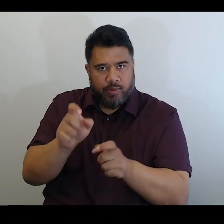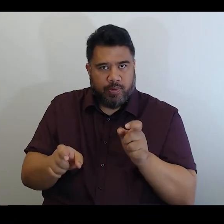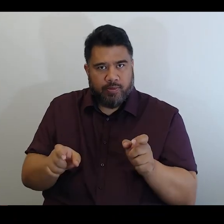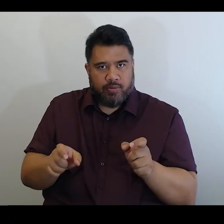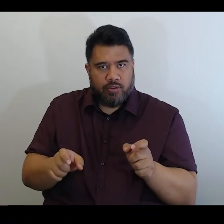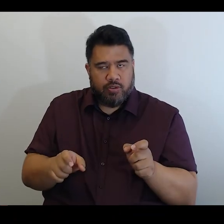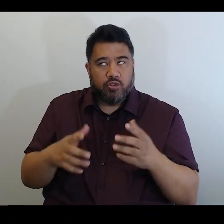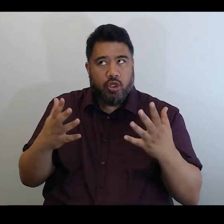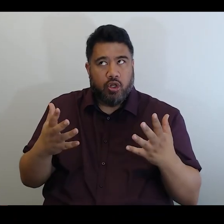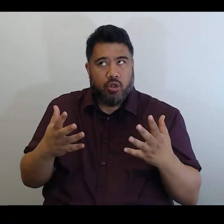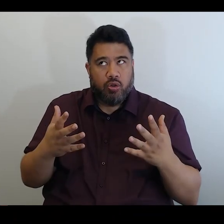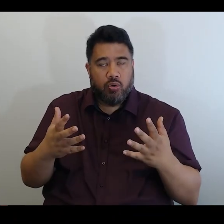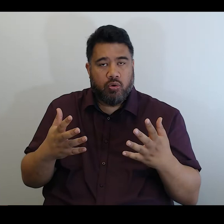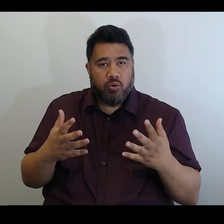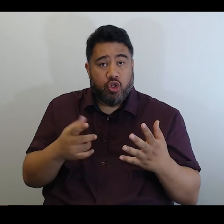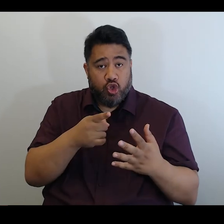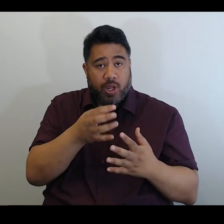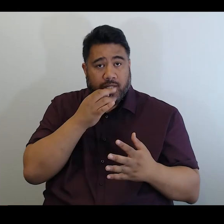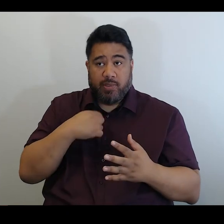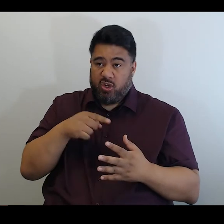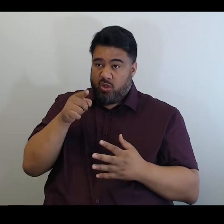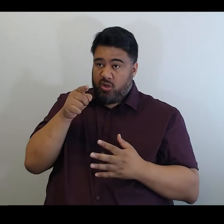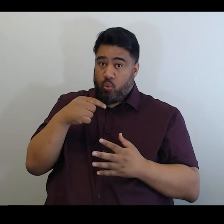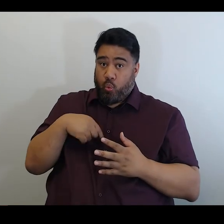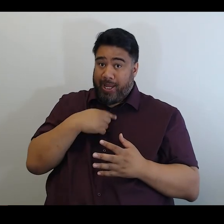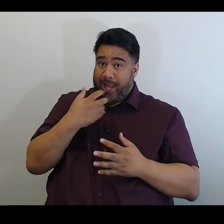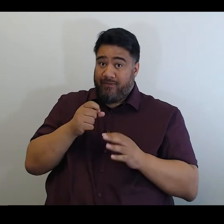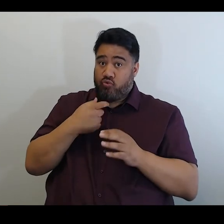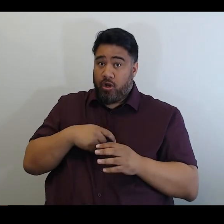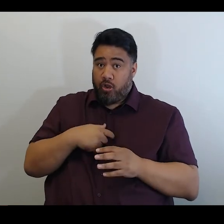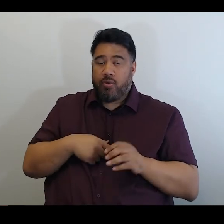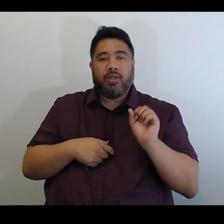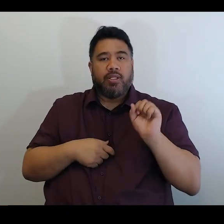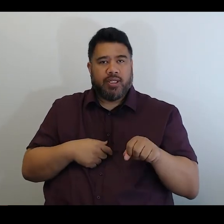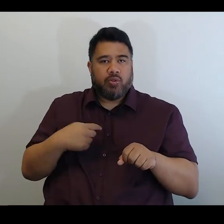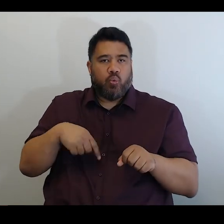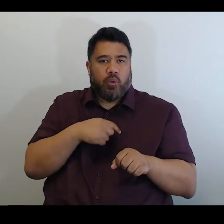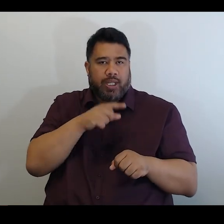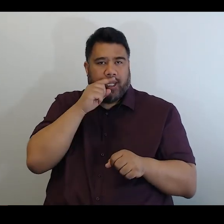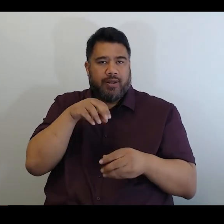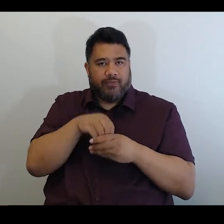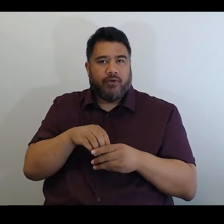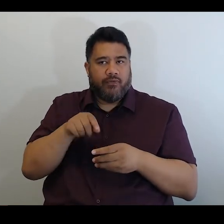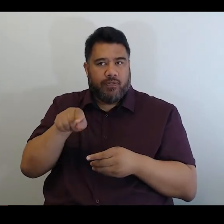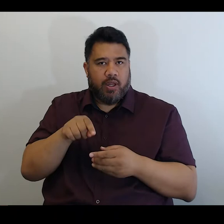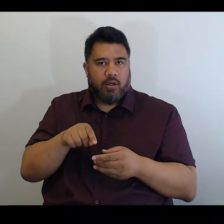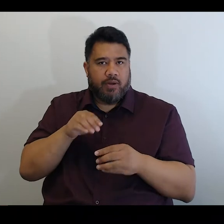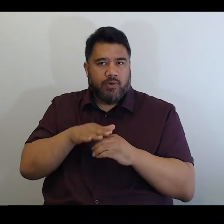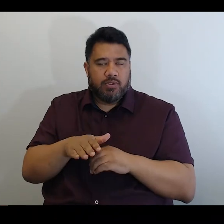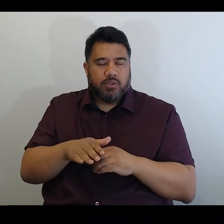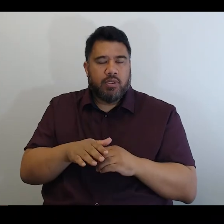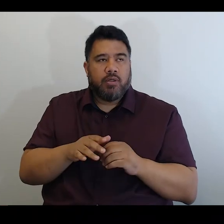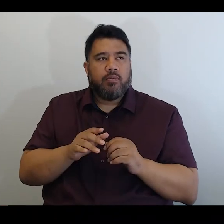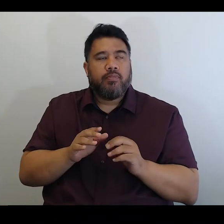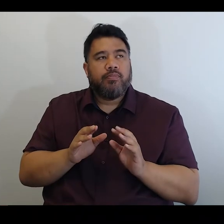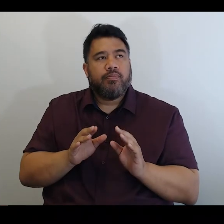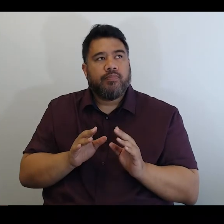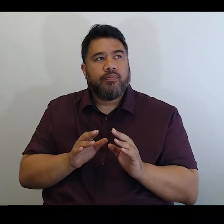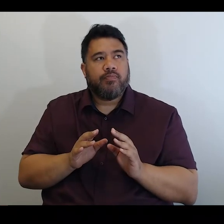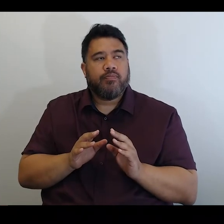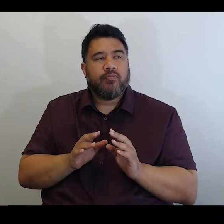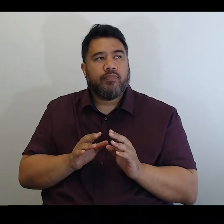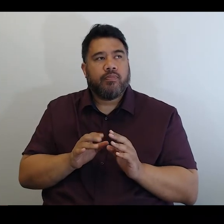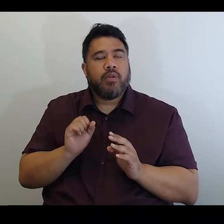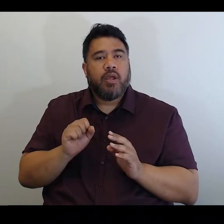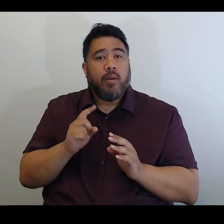but also want to listen to other agencies and get them to come do their thing, but I’d really yeah, welcome contact from your group